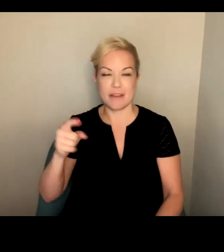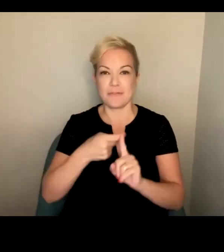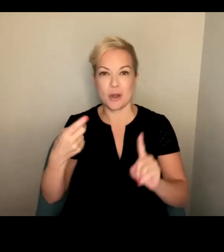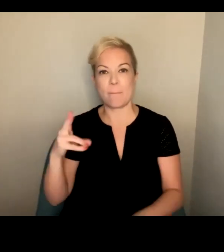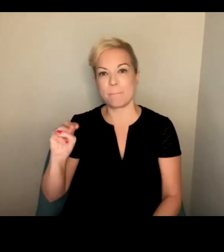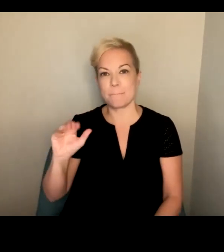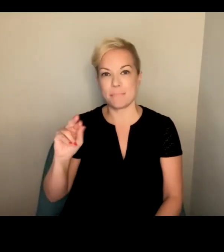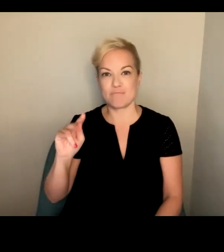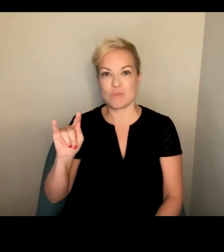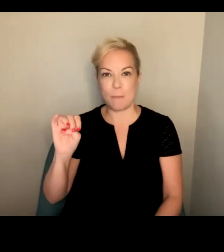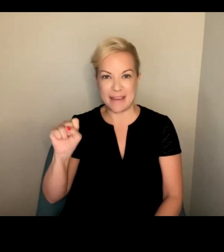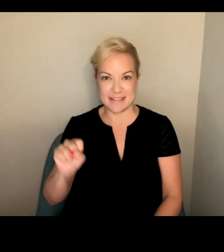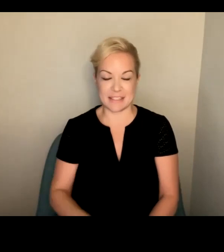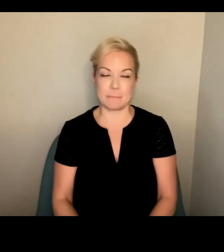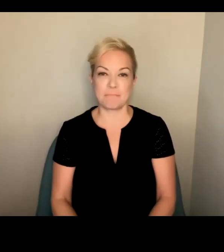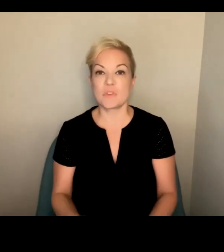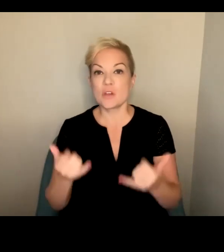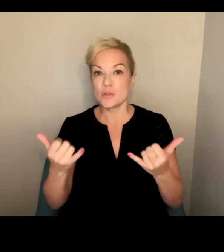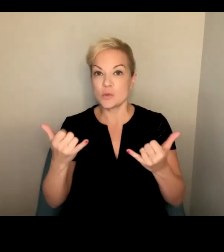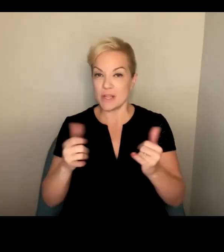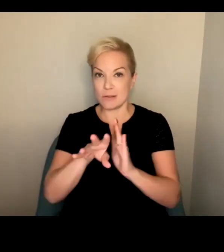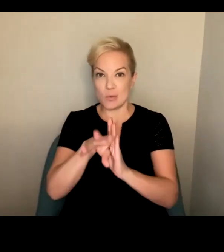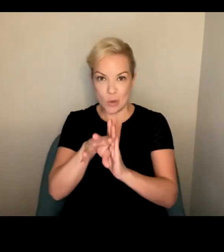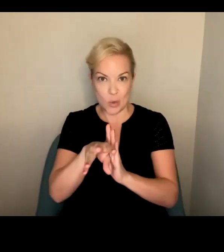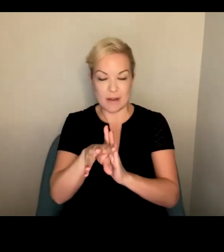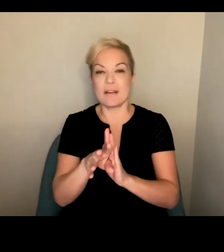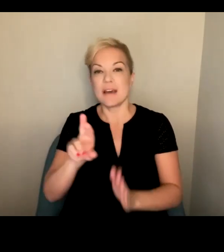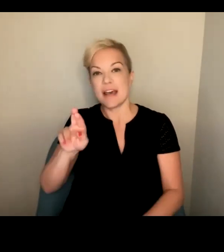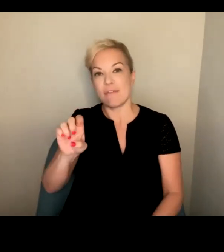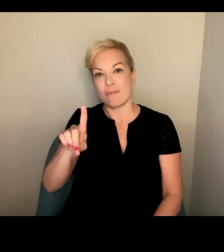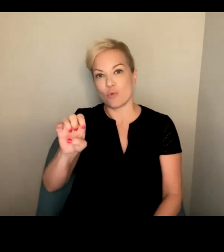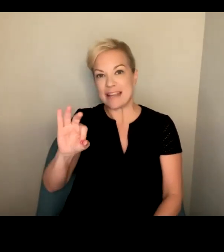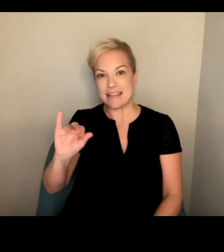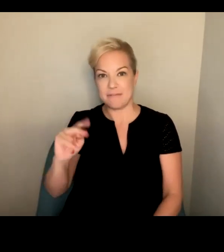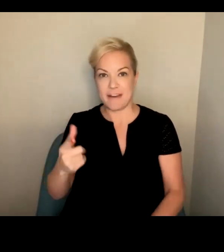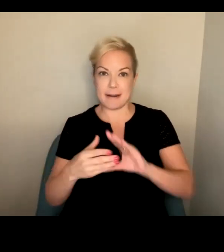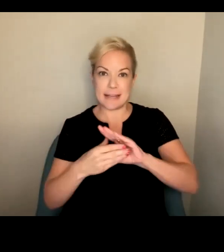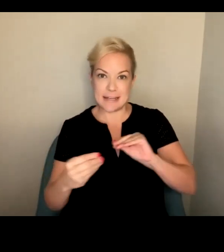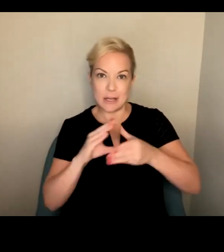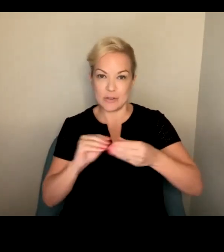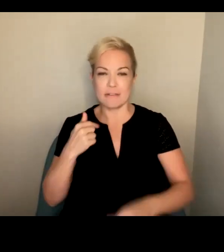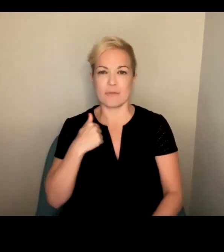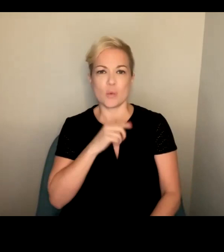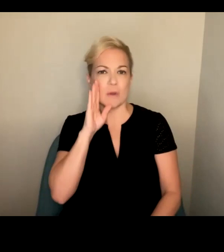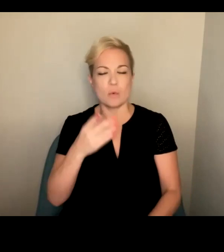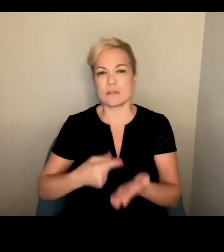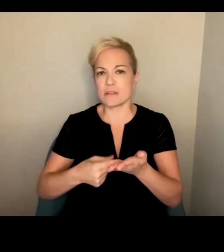In today's episode of Redefining Narrative we will talk about the erasure of Native American culture